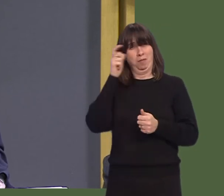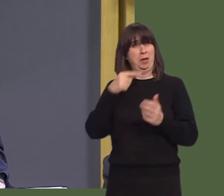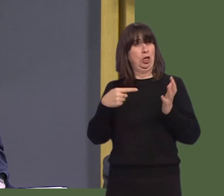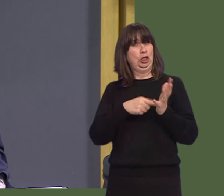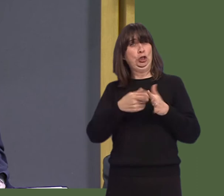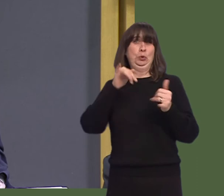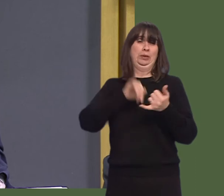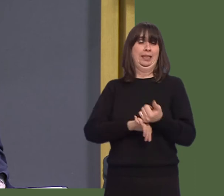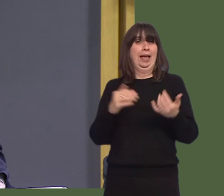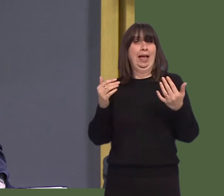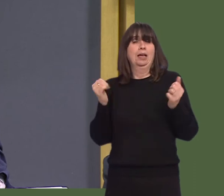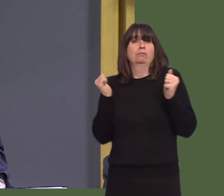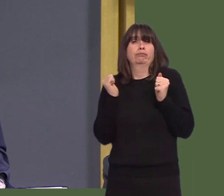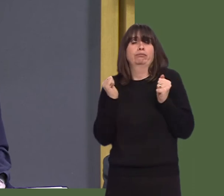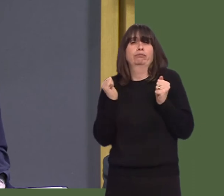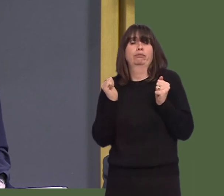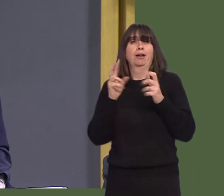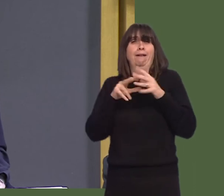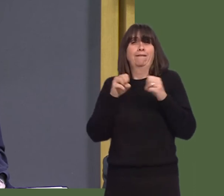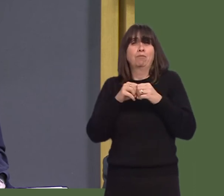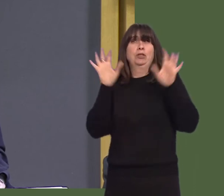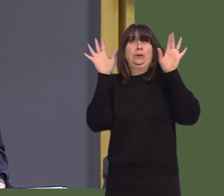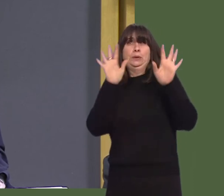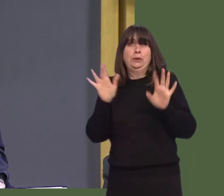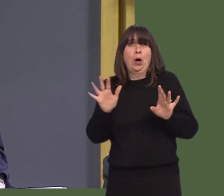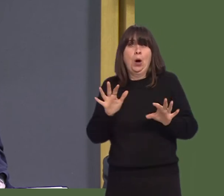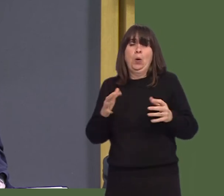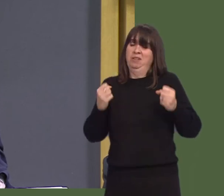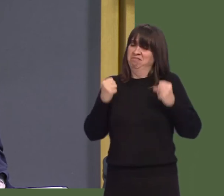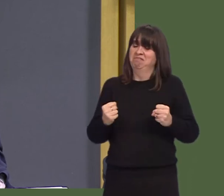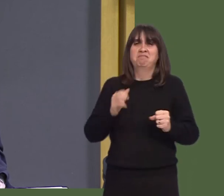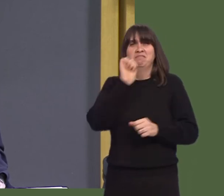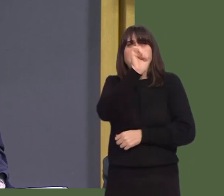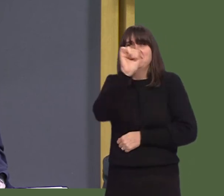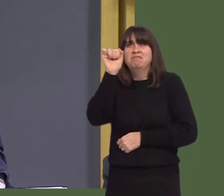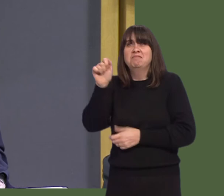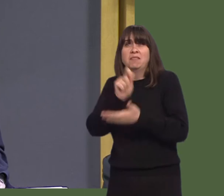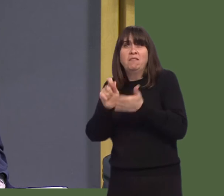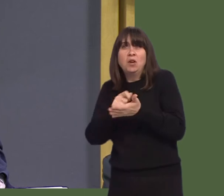has been produced to support that. Not one scrap of evidence.